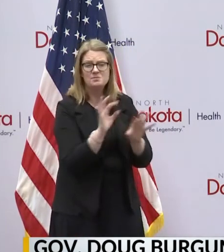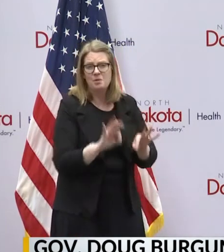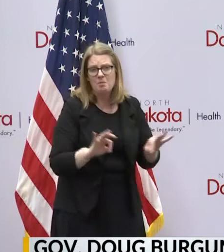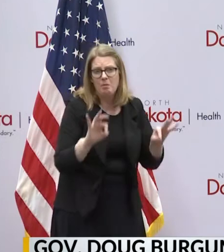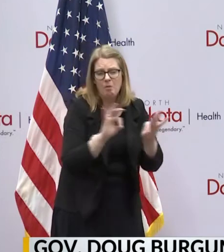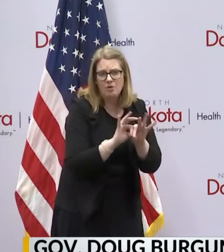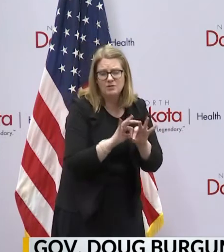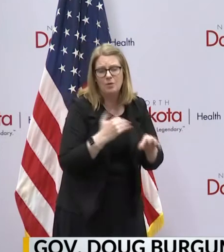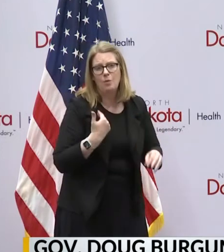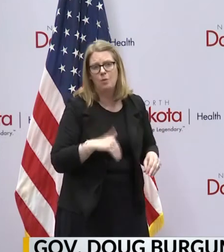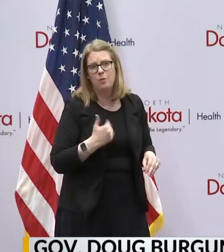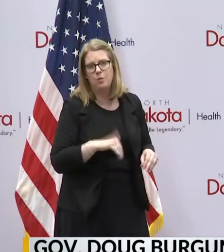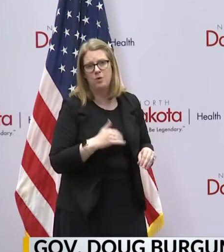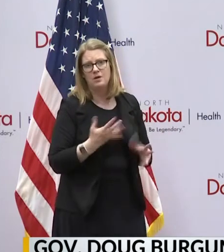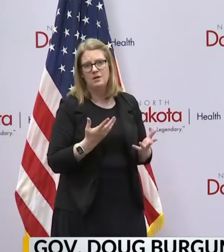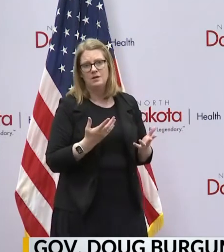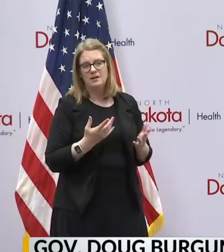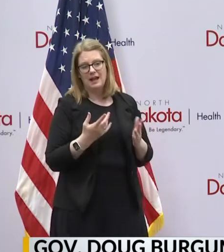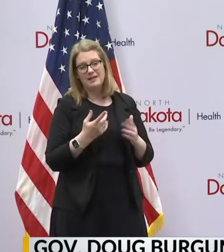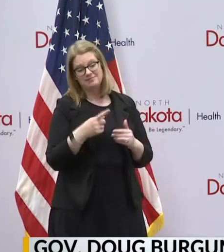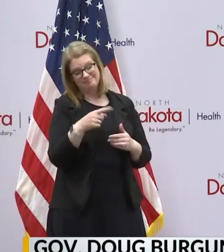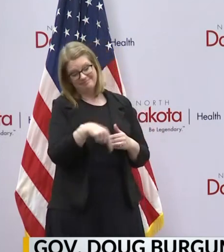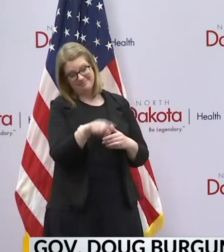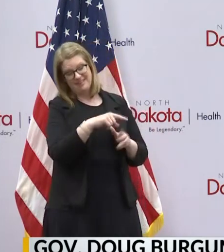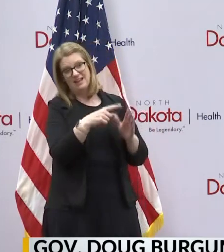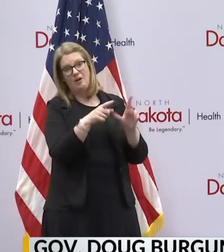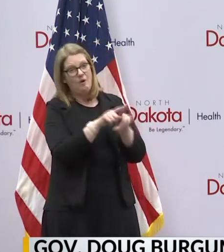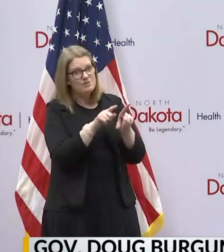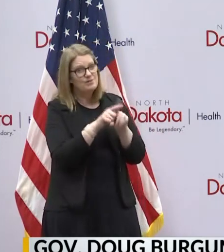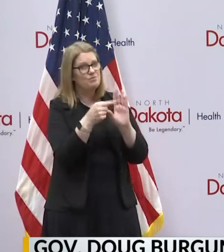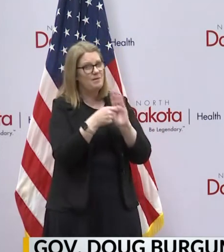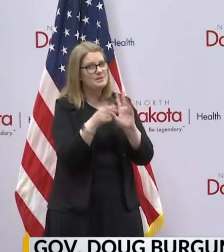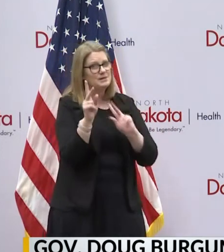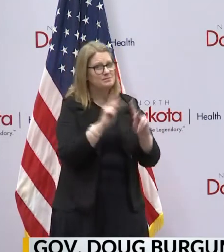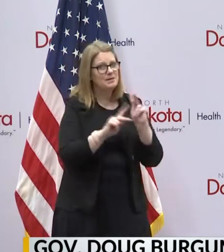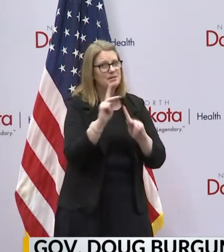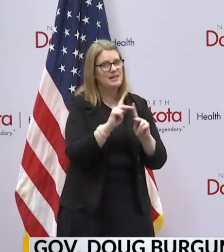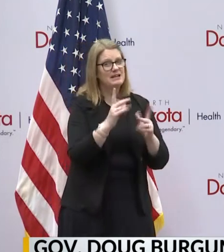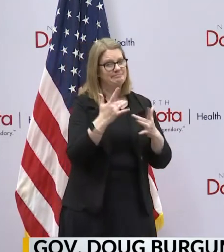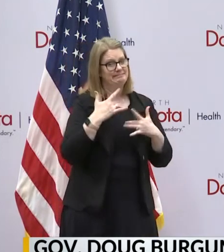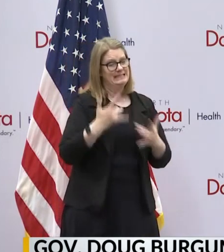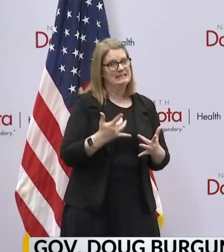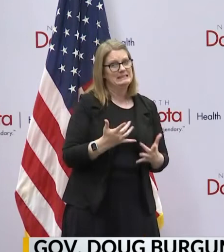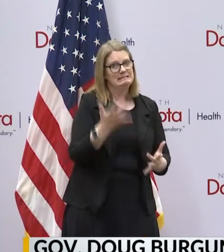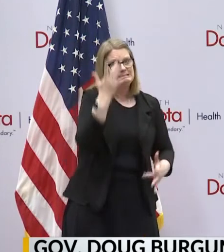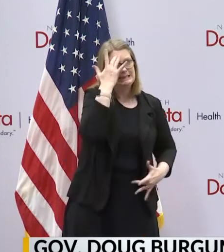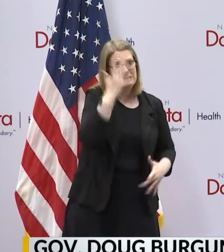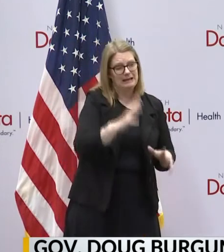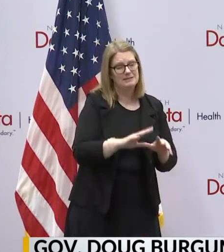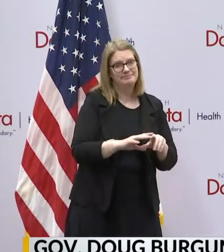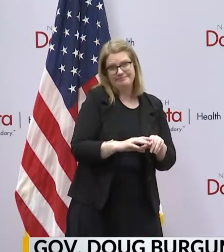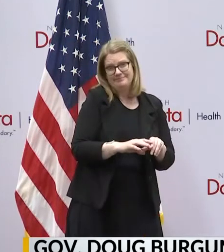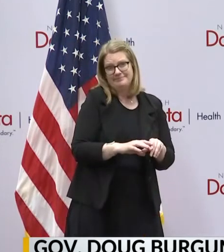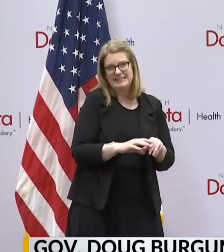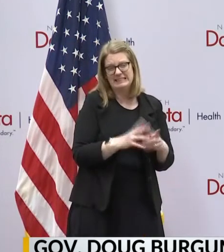AND WORKING HARD AT ROLES THAT ARE IMPORTANT IN FRONT-LINE JOBS, MAKE AND REPRESENT PEOPLE THAT ARE MORE AT RISK DURING THE